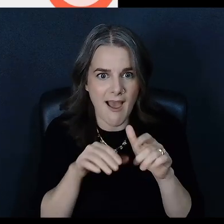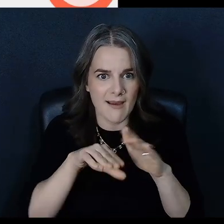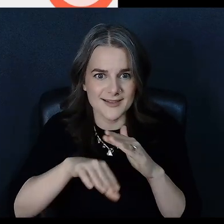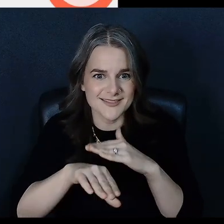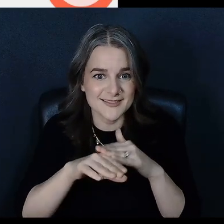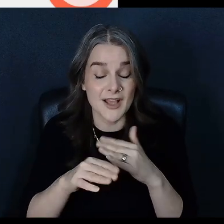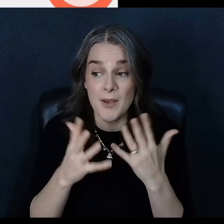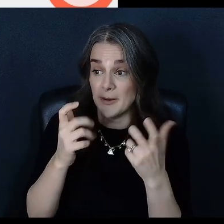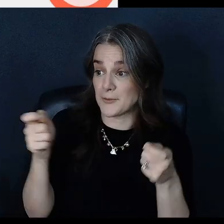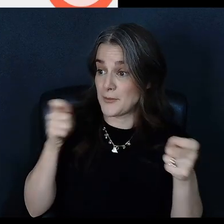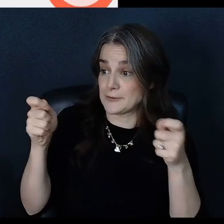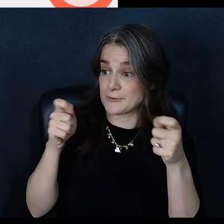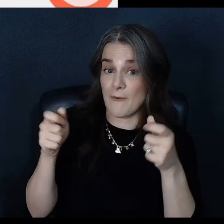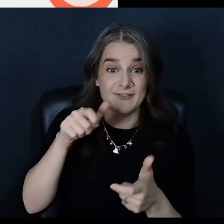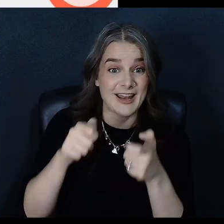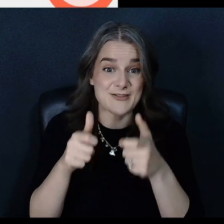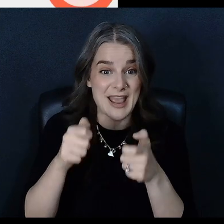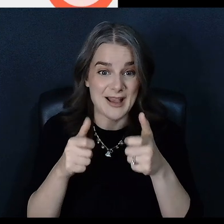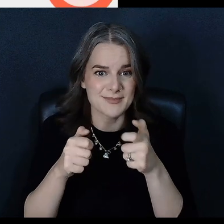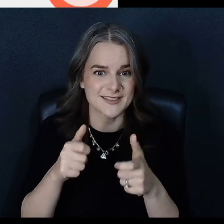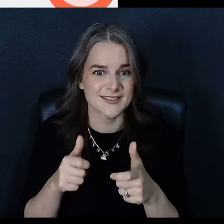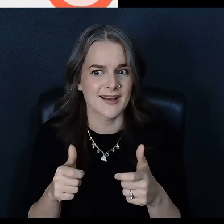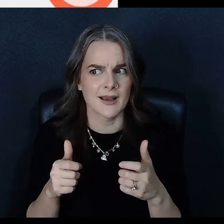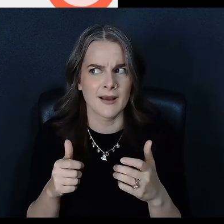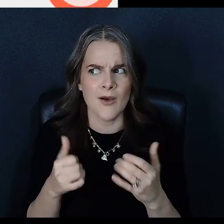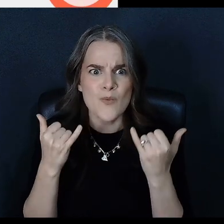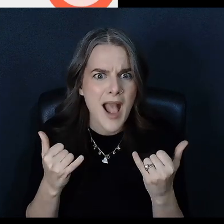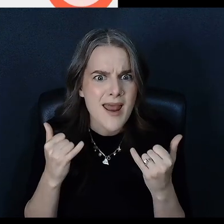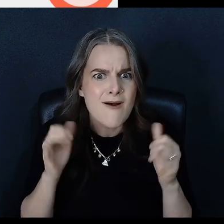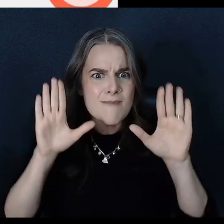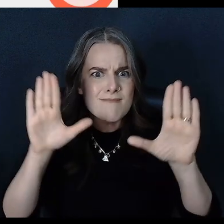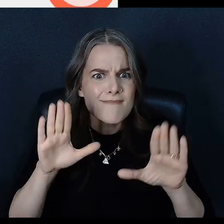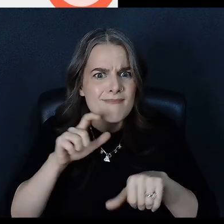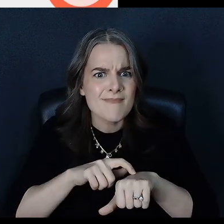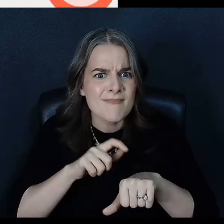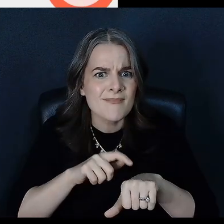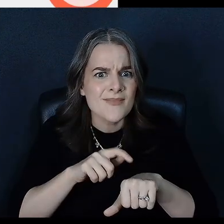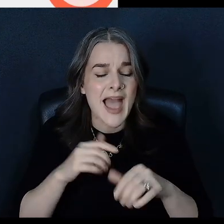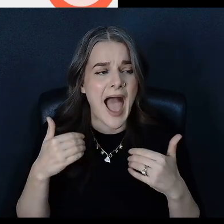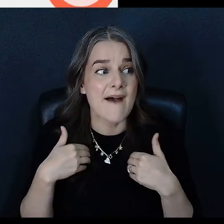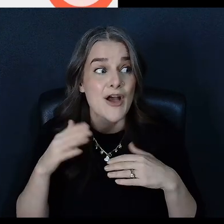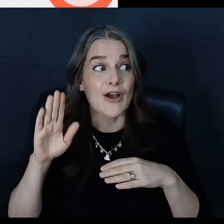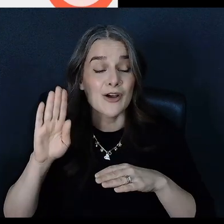We live in this great time where there are commercially available adapted video game controllers.